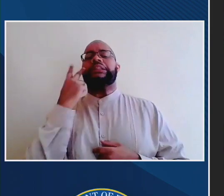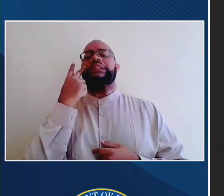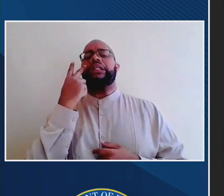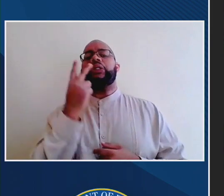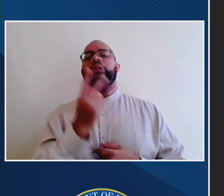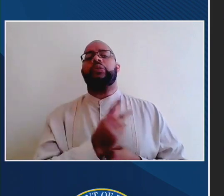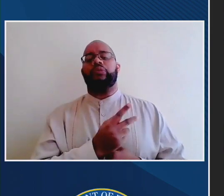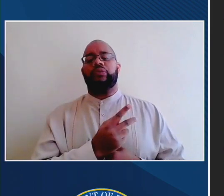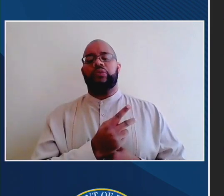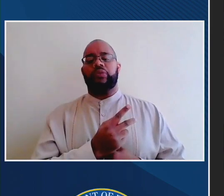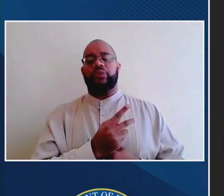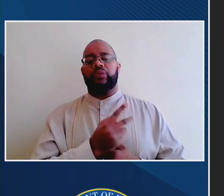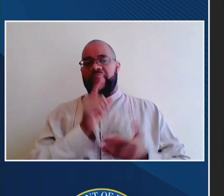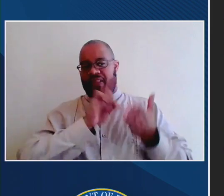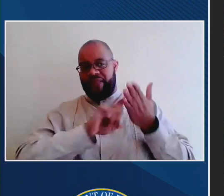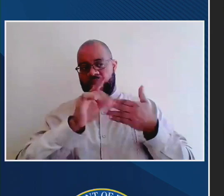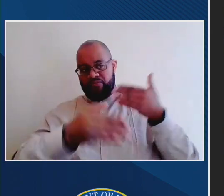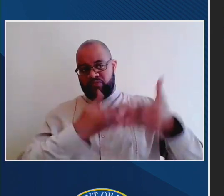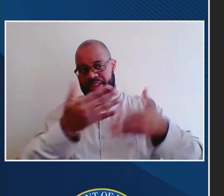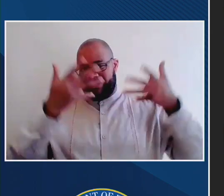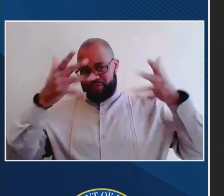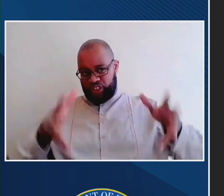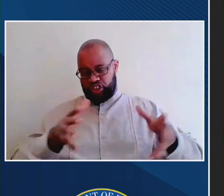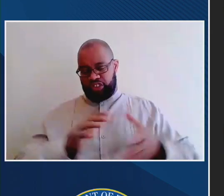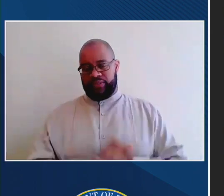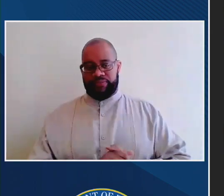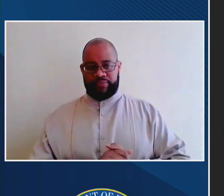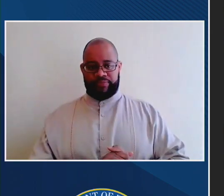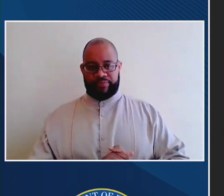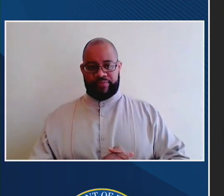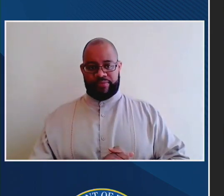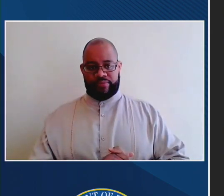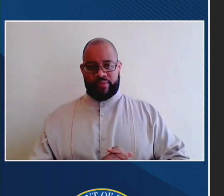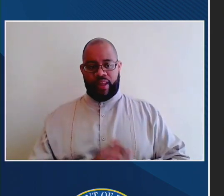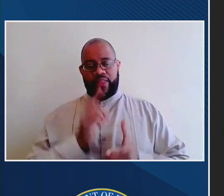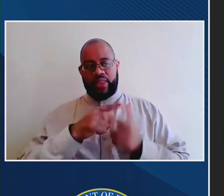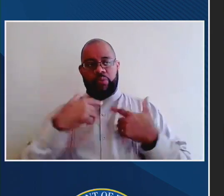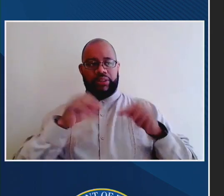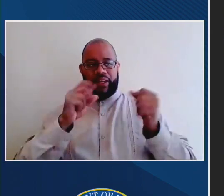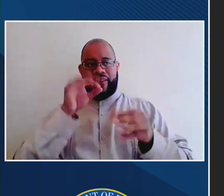a vetting process had been done. And then we would take a vote. I don't want to delay anything.